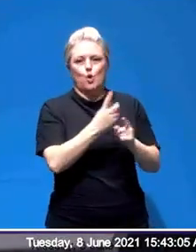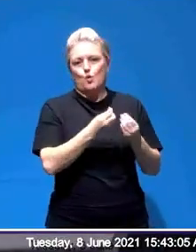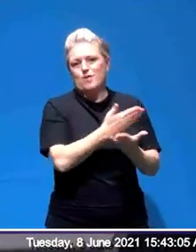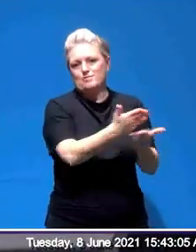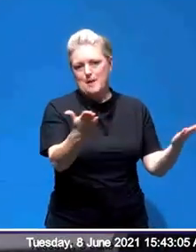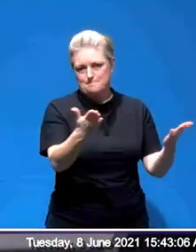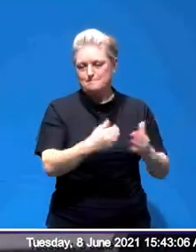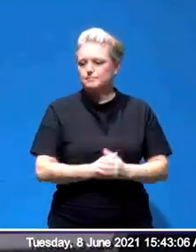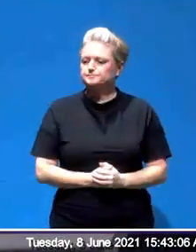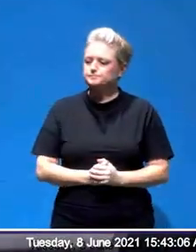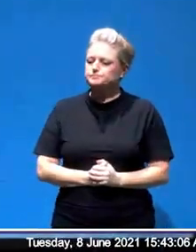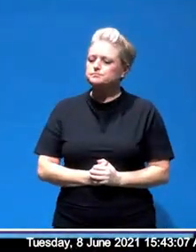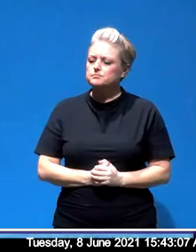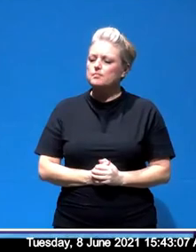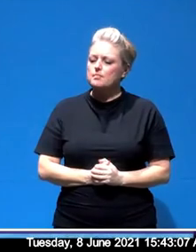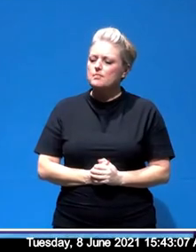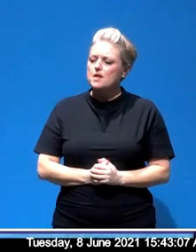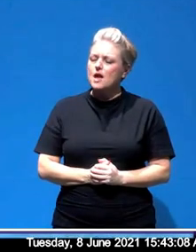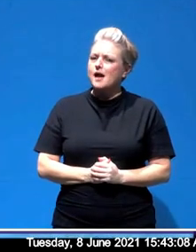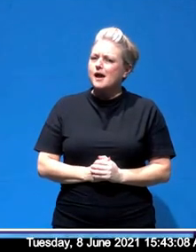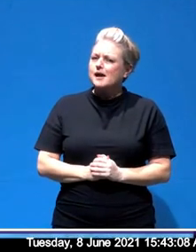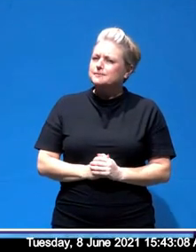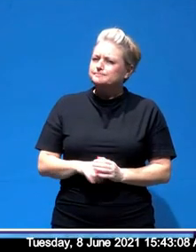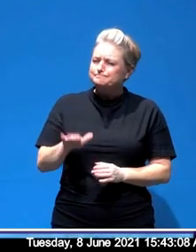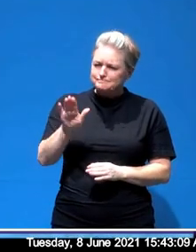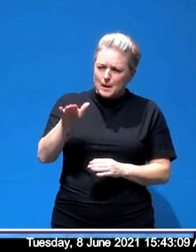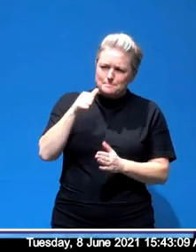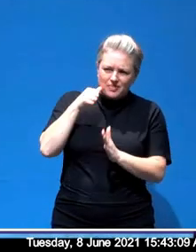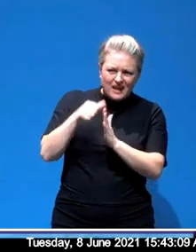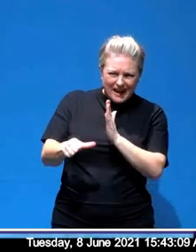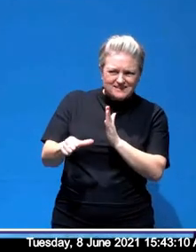The letter that was received about Mitchell was pretty horrifying, wasn't it?